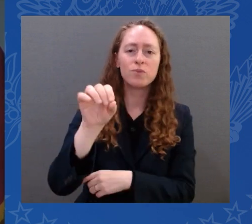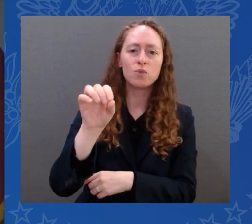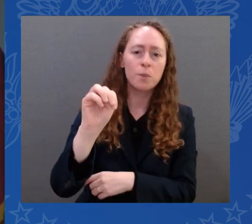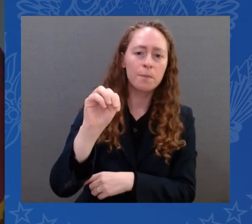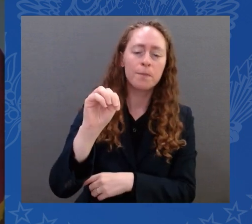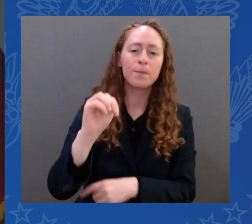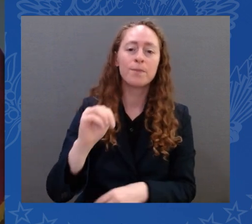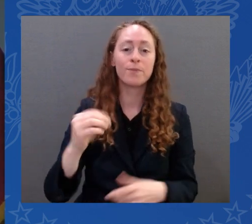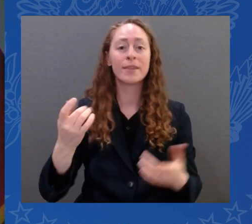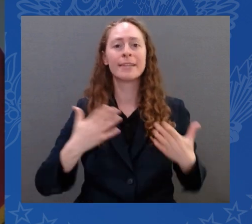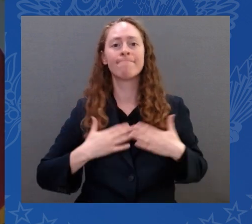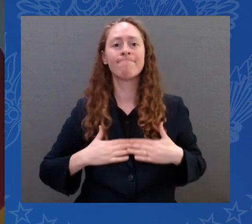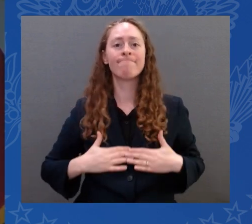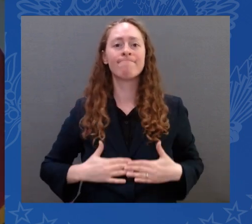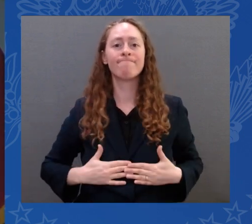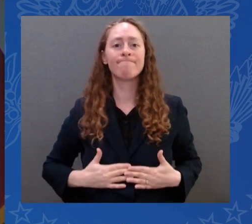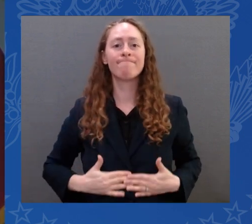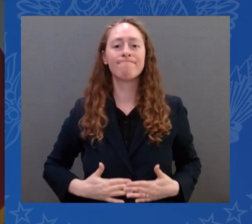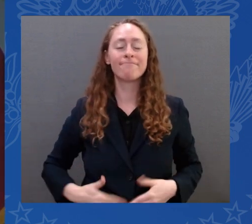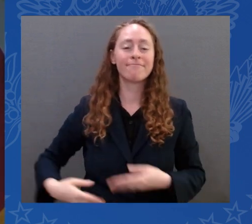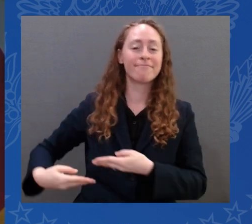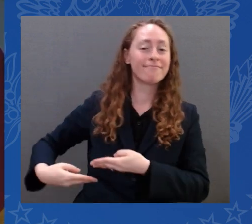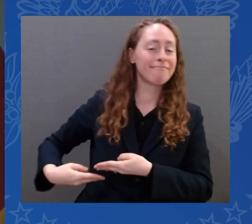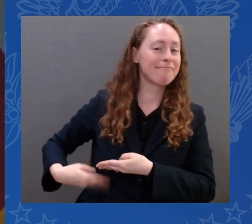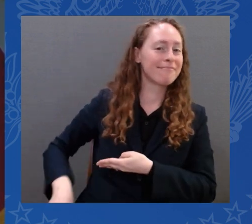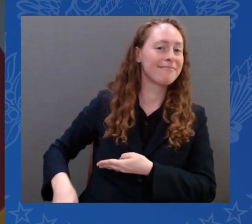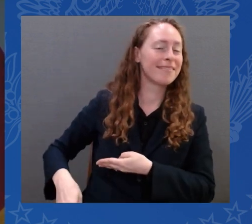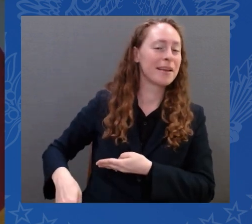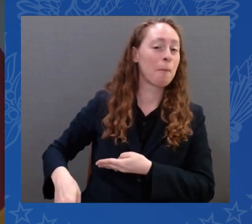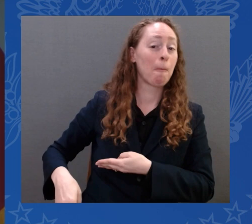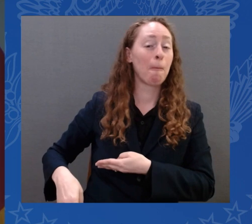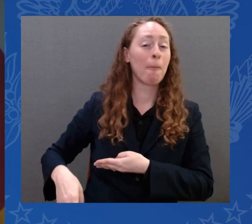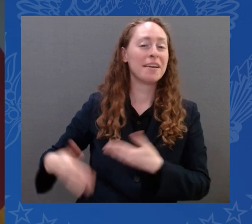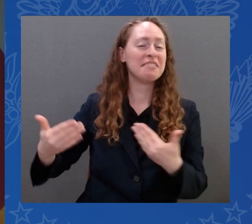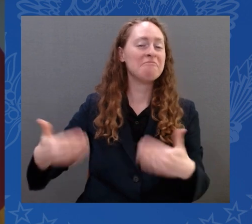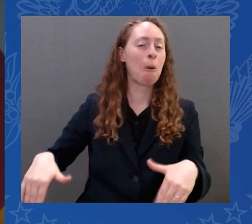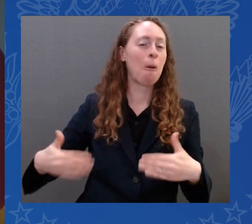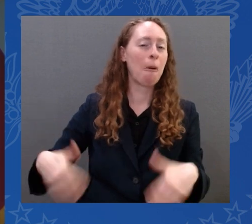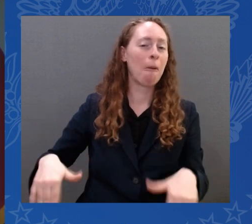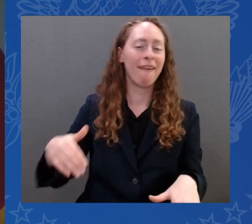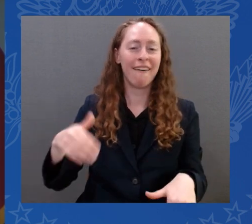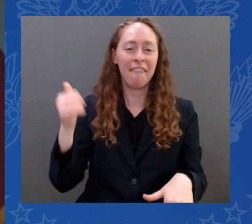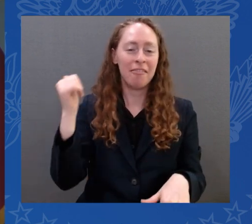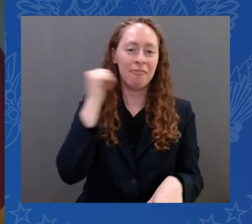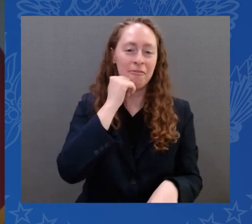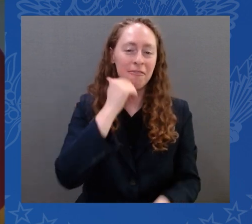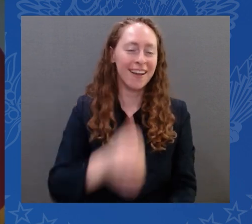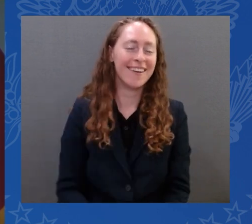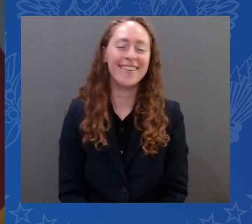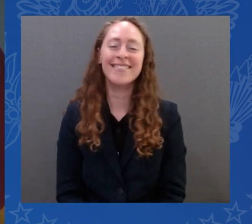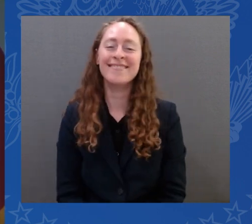And then coming back to the Yard as Firsties not only to reform, but to remember what this place